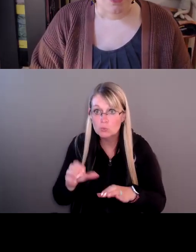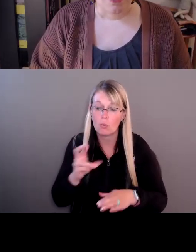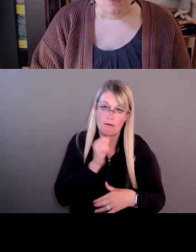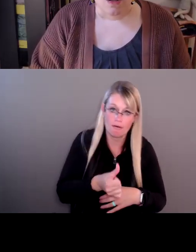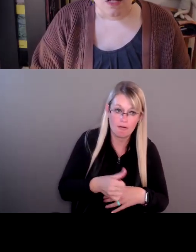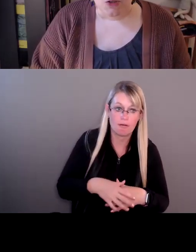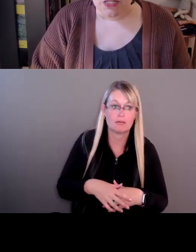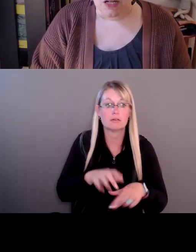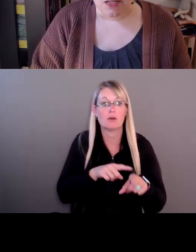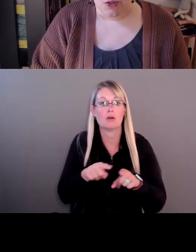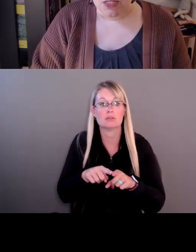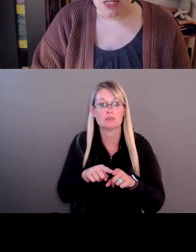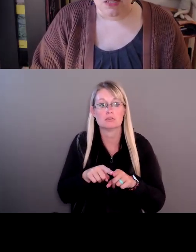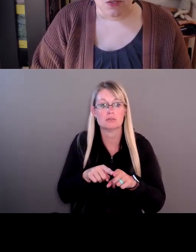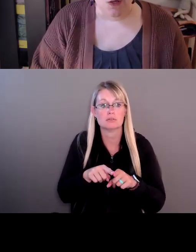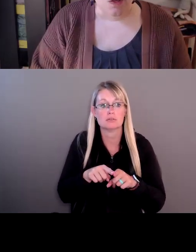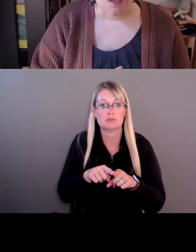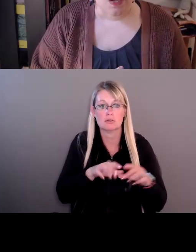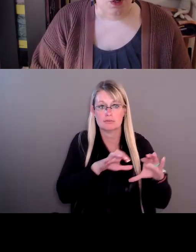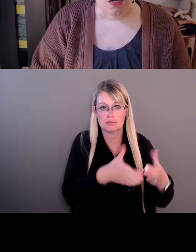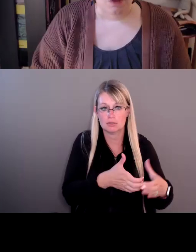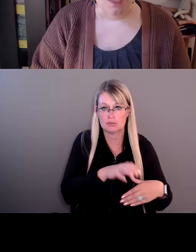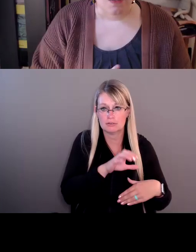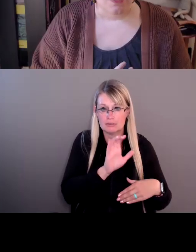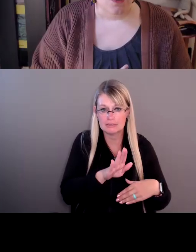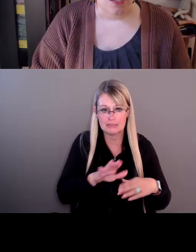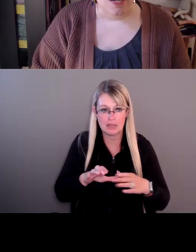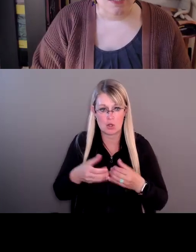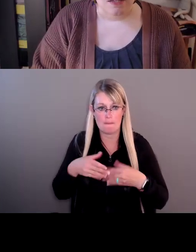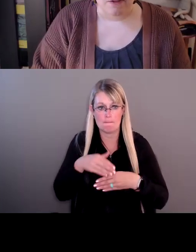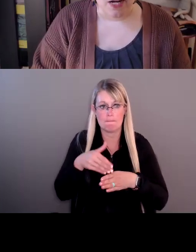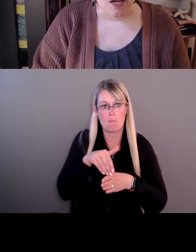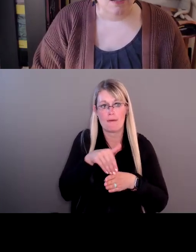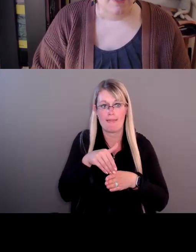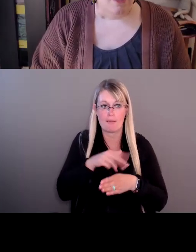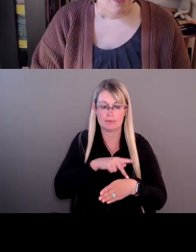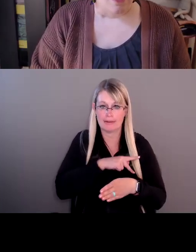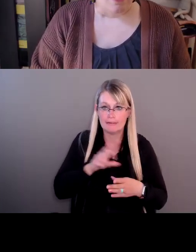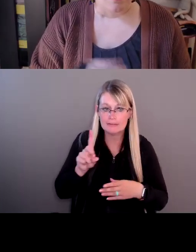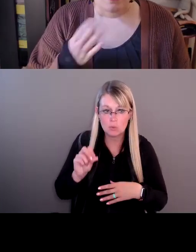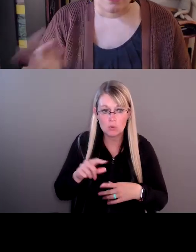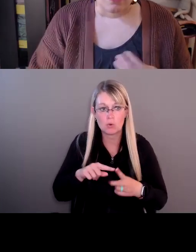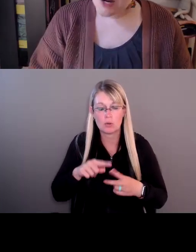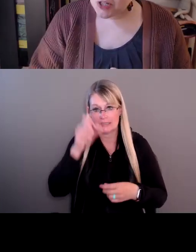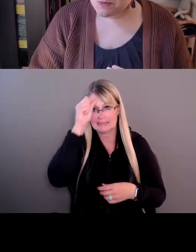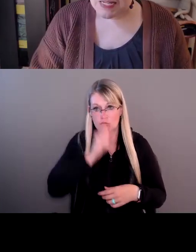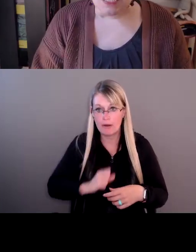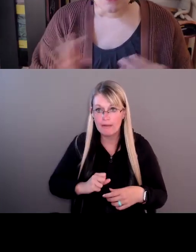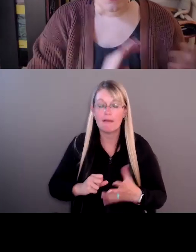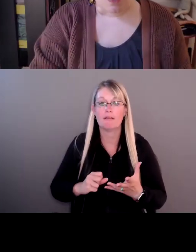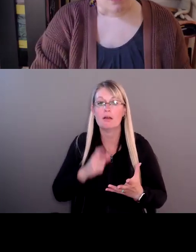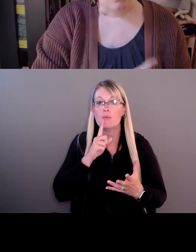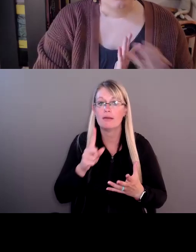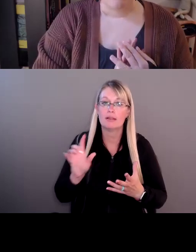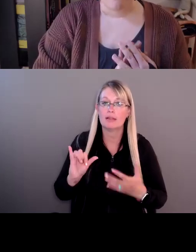and that also cluster B, and cluster C, borderline personality disorder or schizophrenia, if things